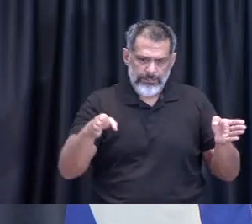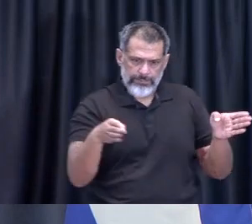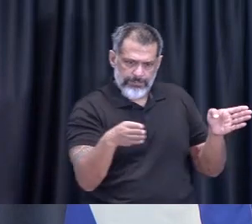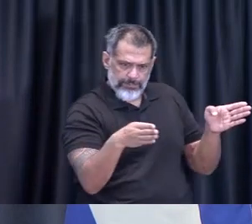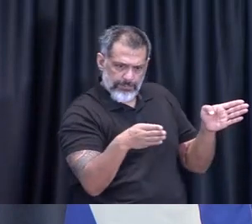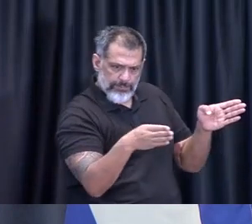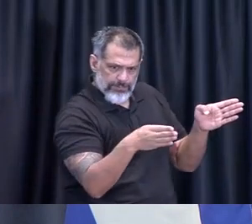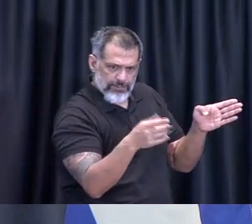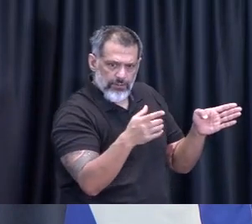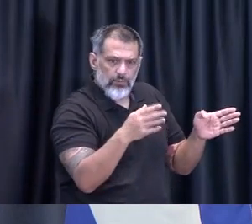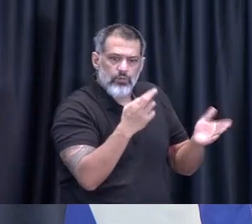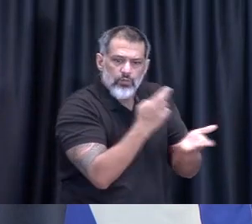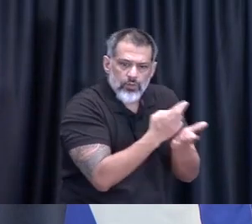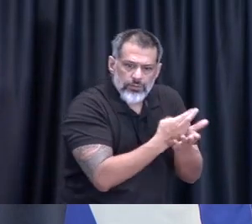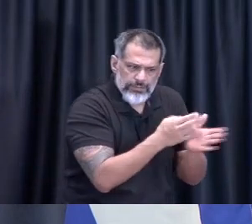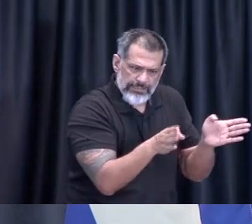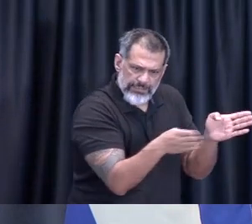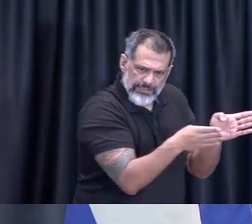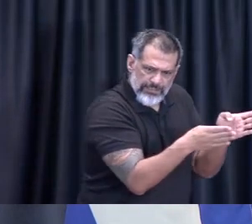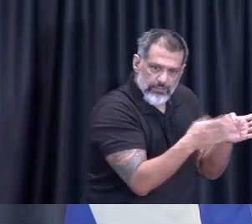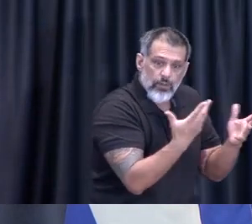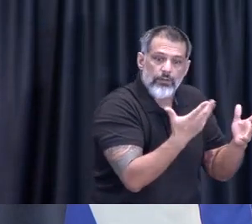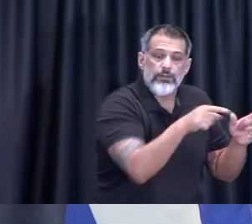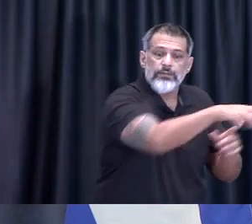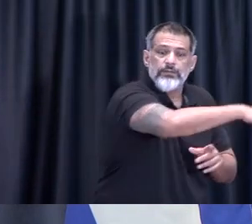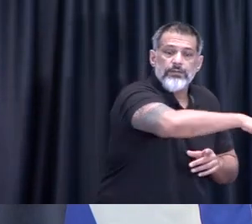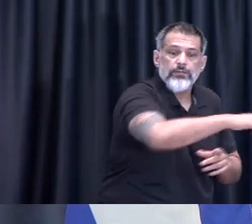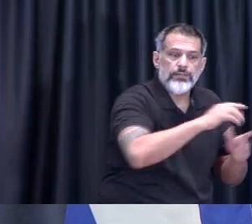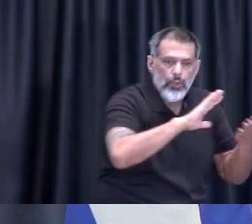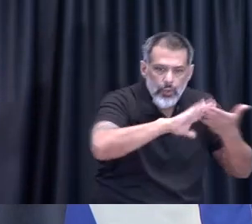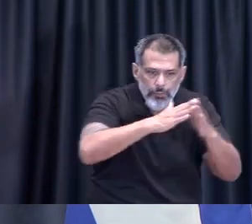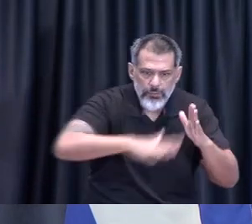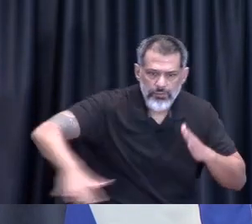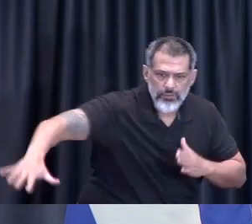to maximize community and neighbourhood-specific vaccination